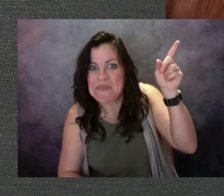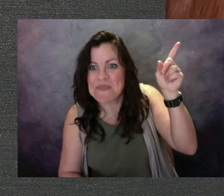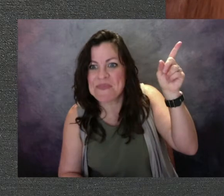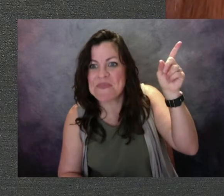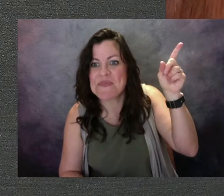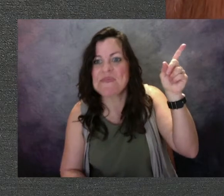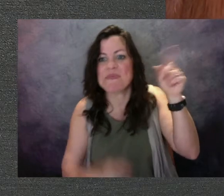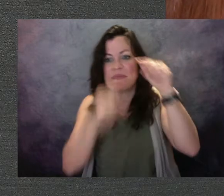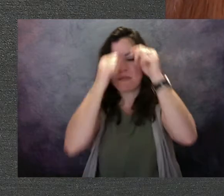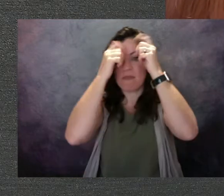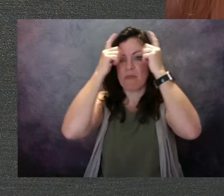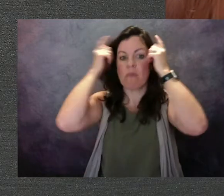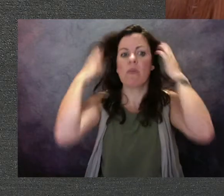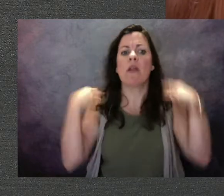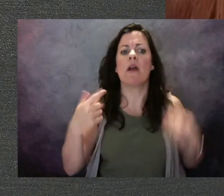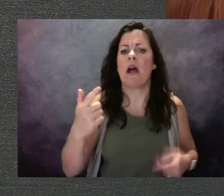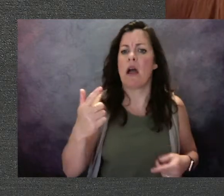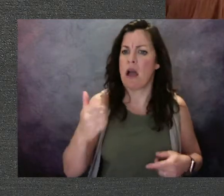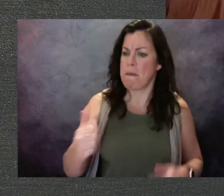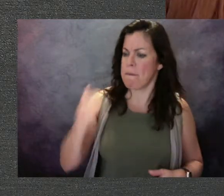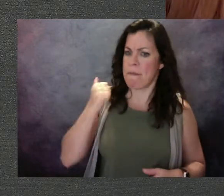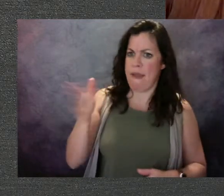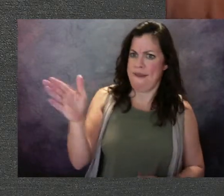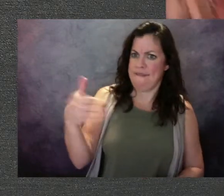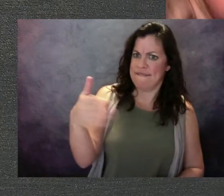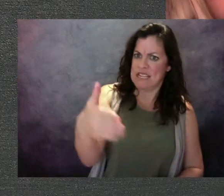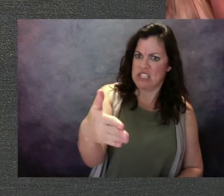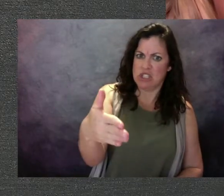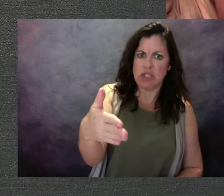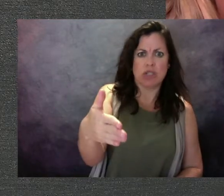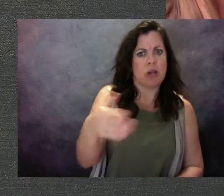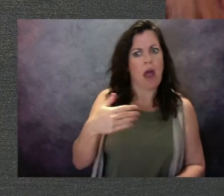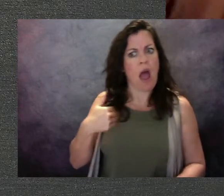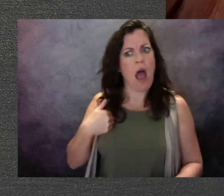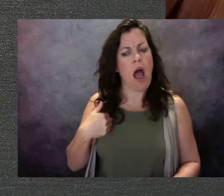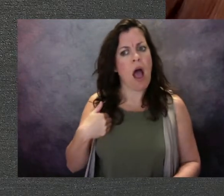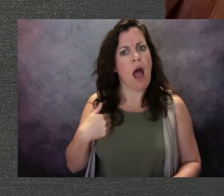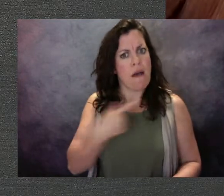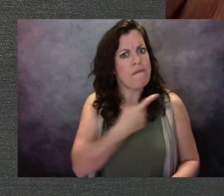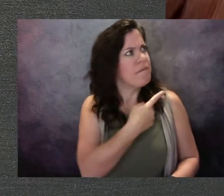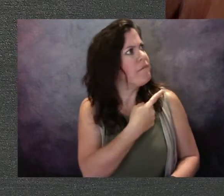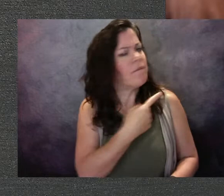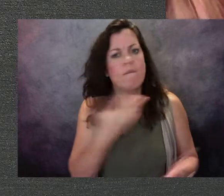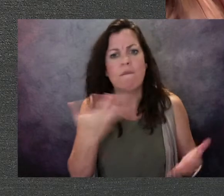So the first thing I see on the back of the fish is a tail Okay?